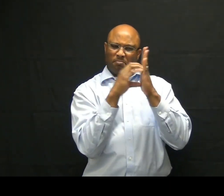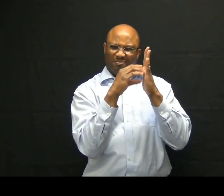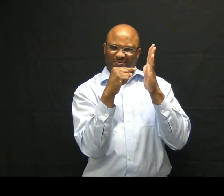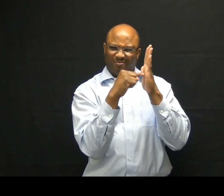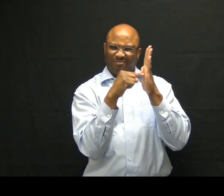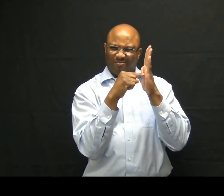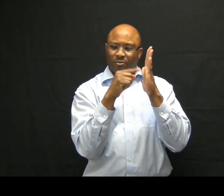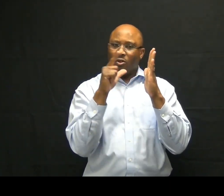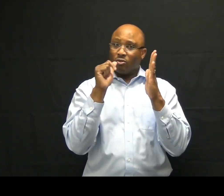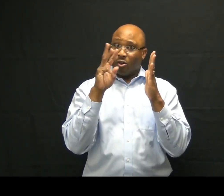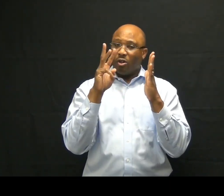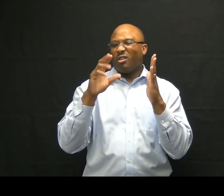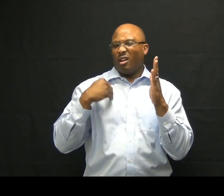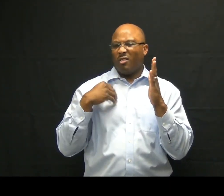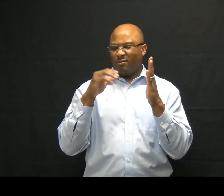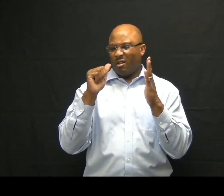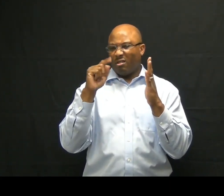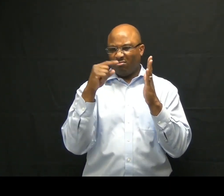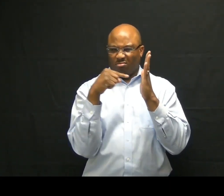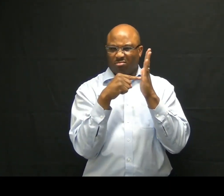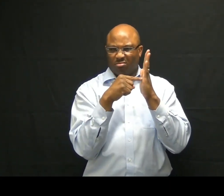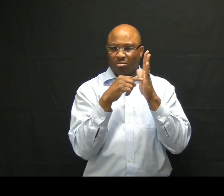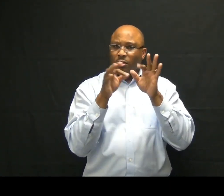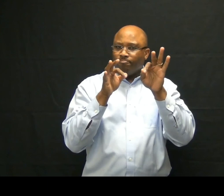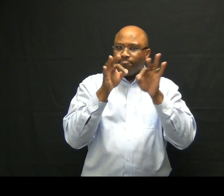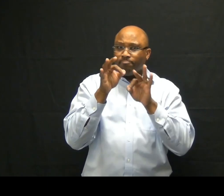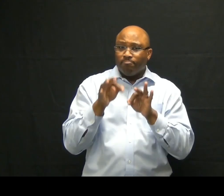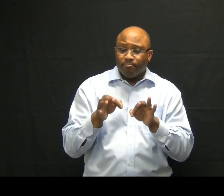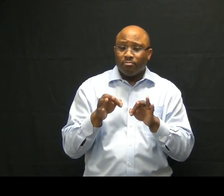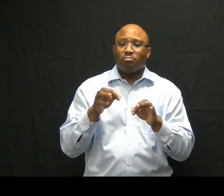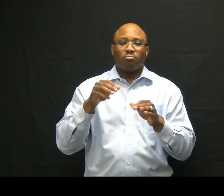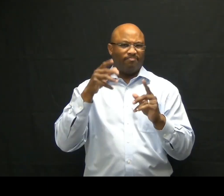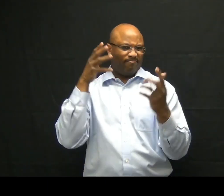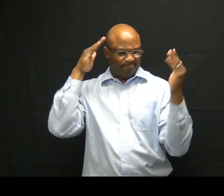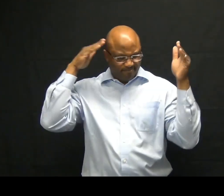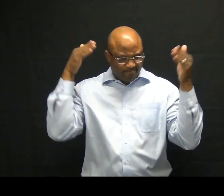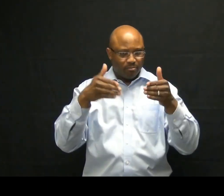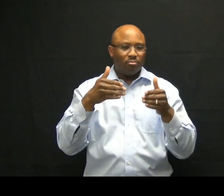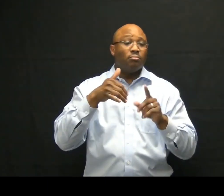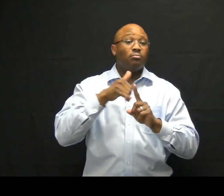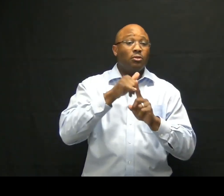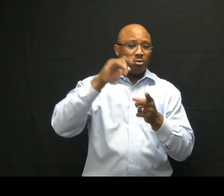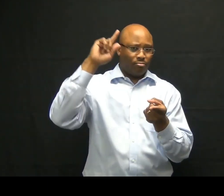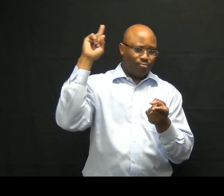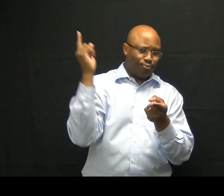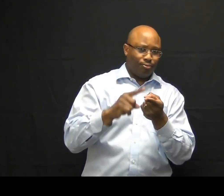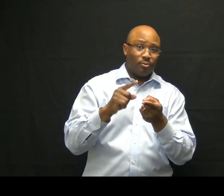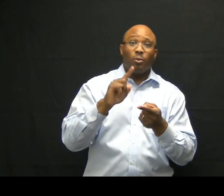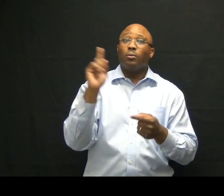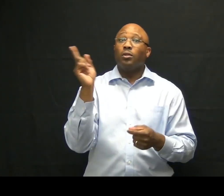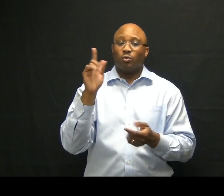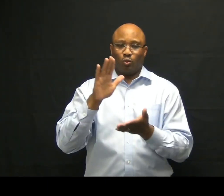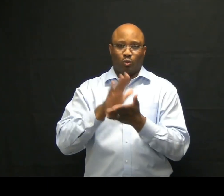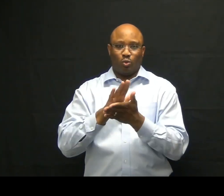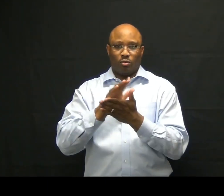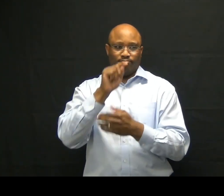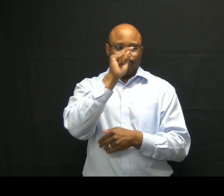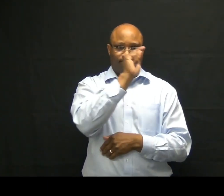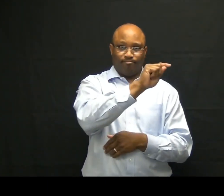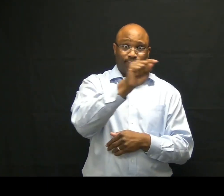The law required all school districts